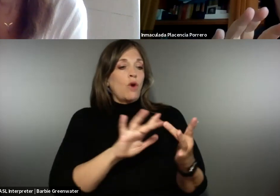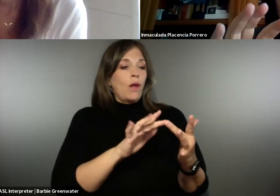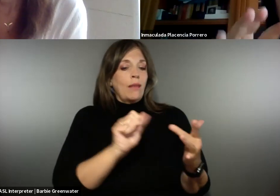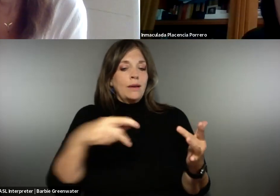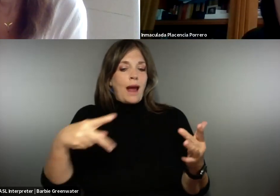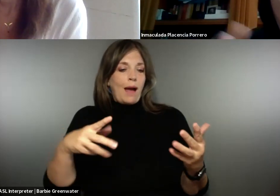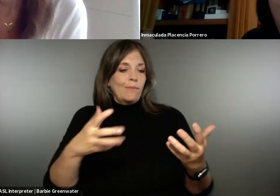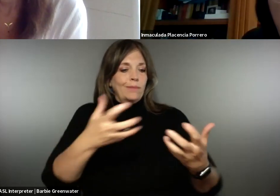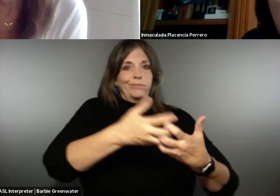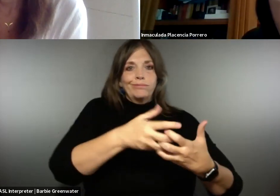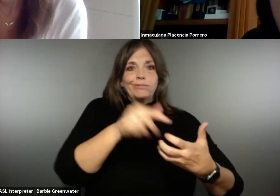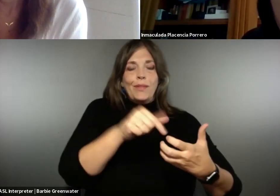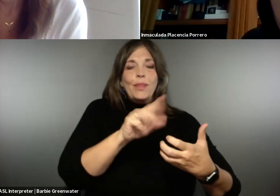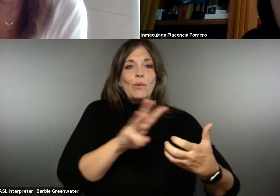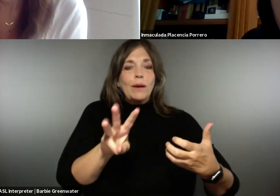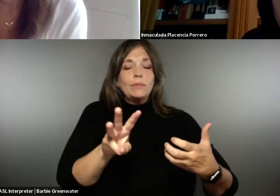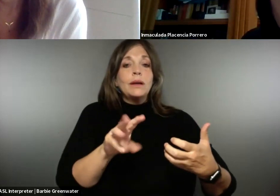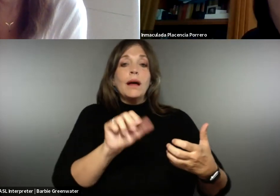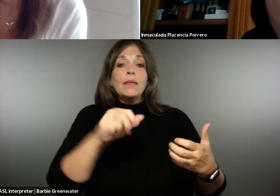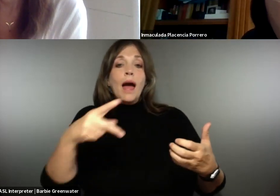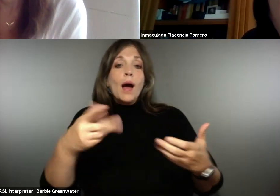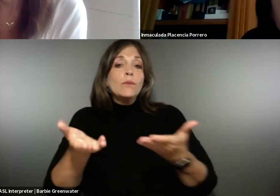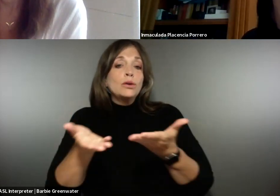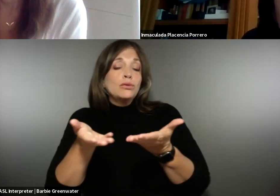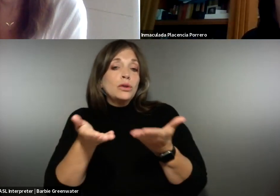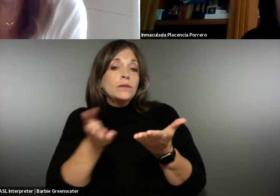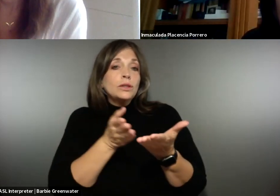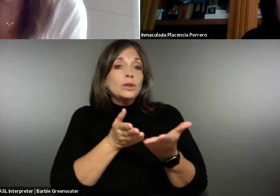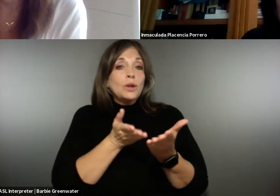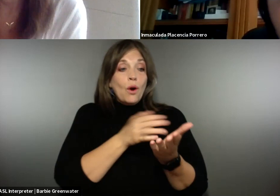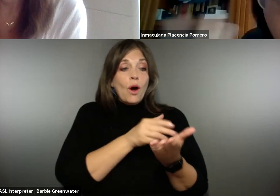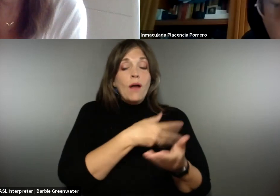websites where the service is provided and the related online applications